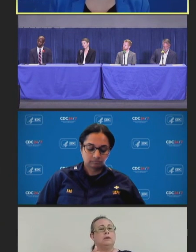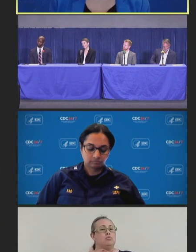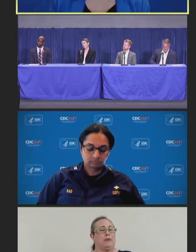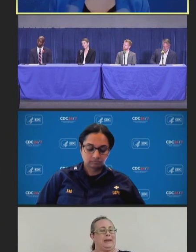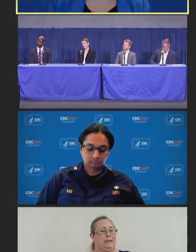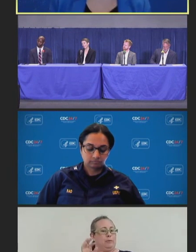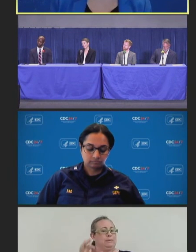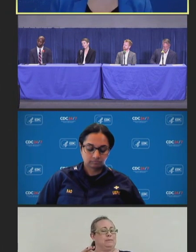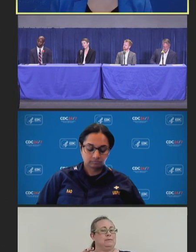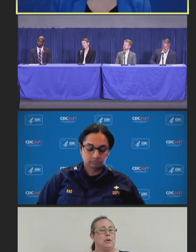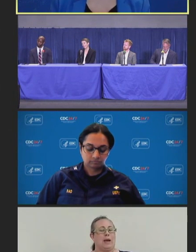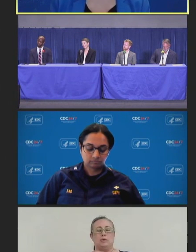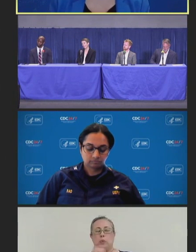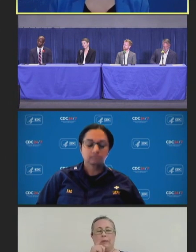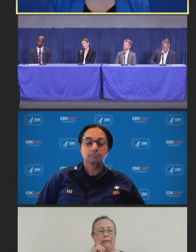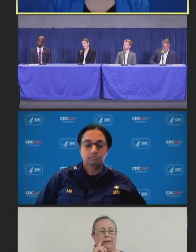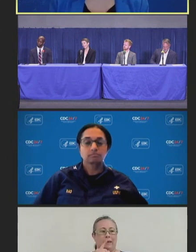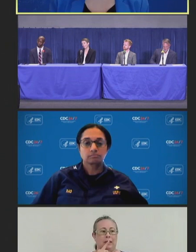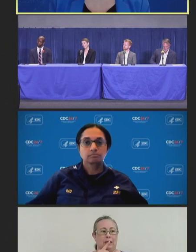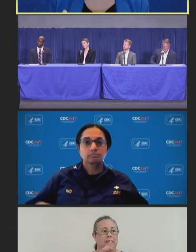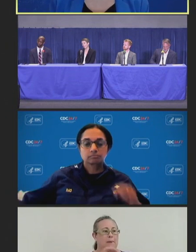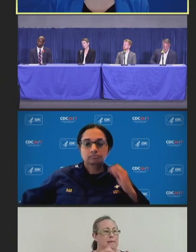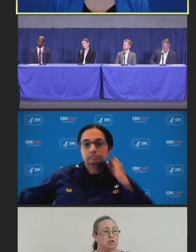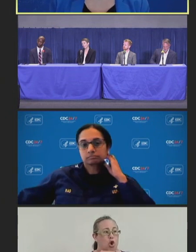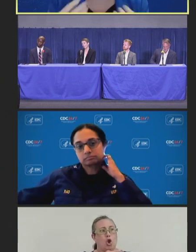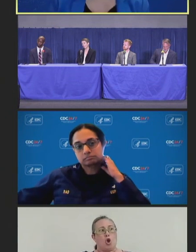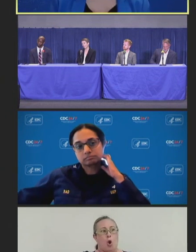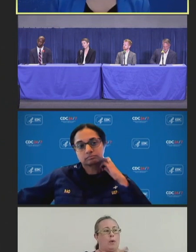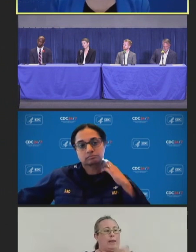message is "Go out and get a vaccine now while it's free." I think the message is "You need